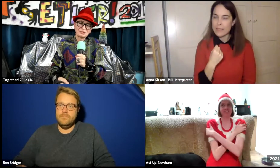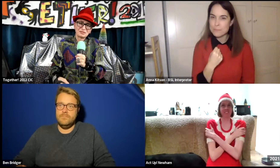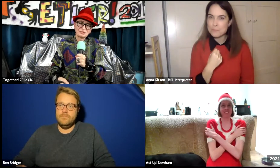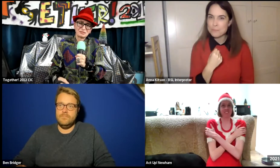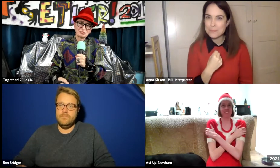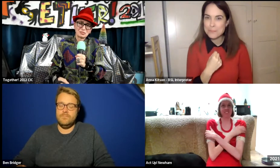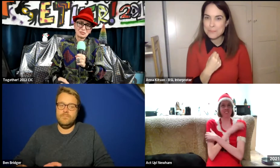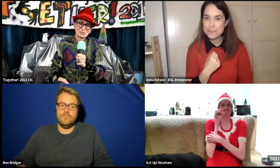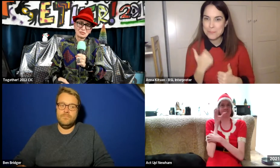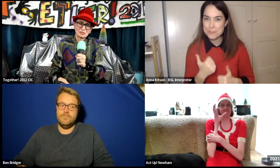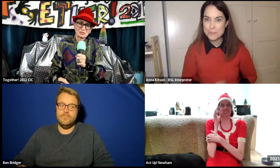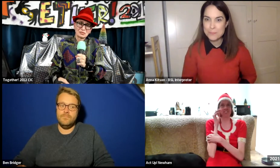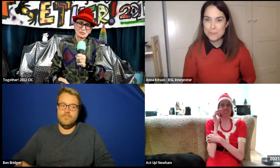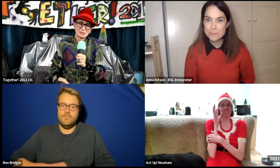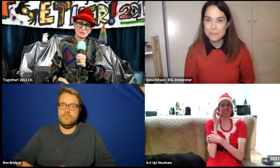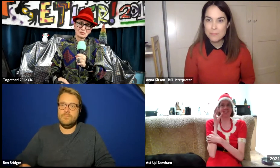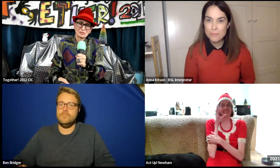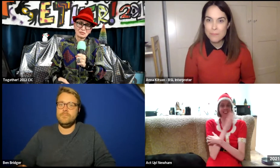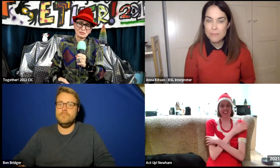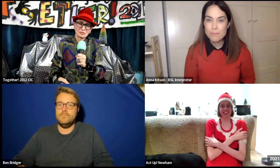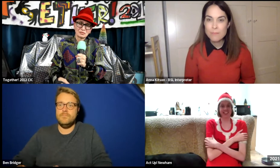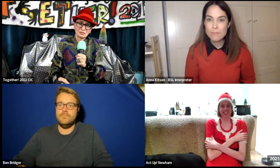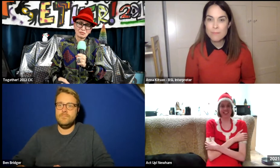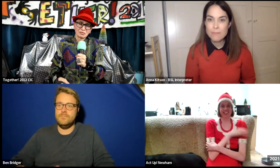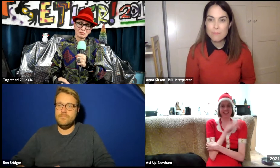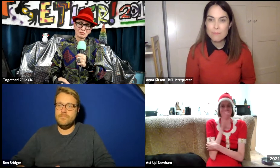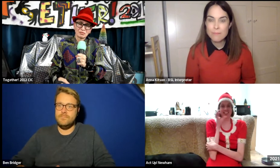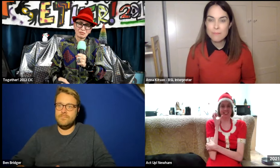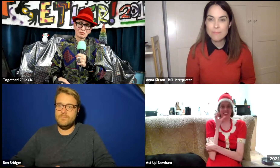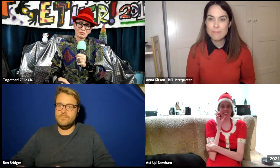We can.